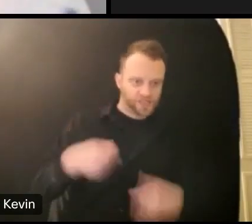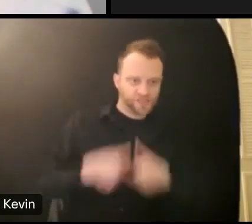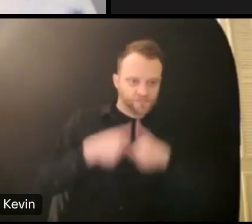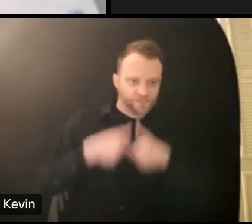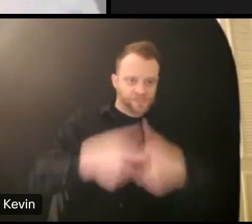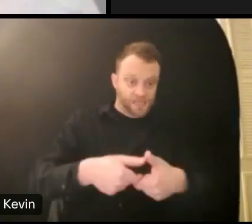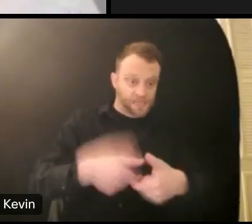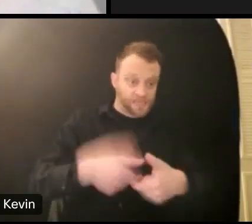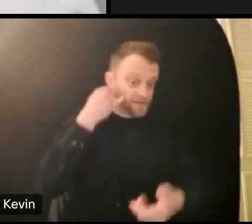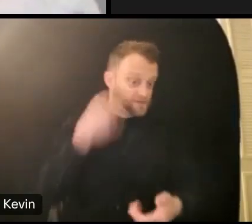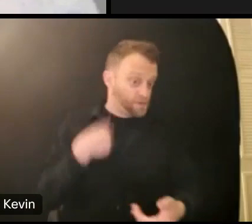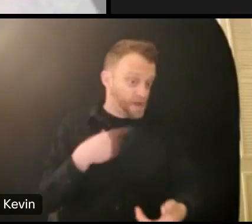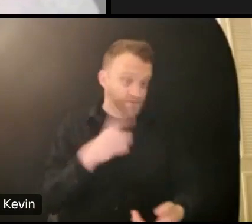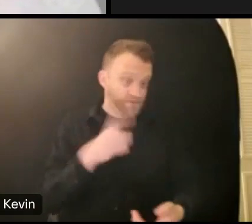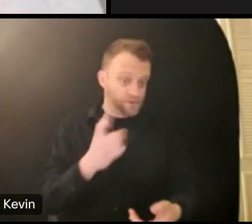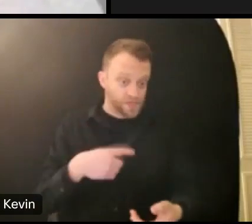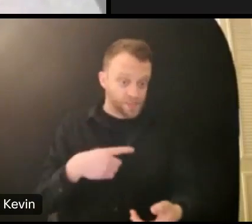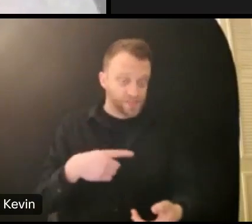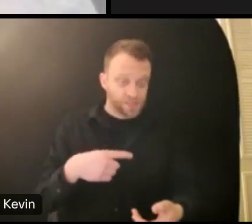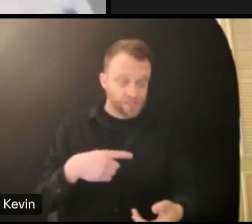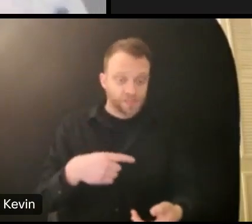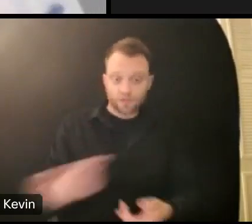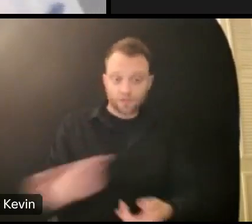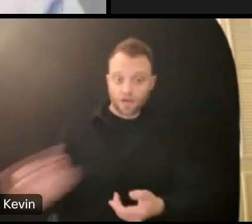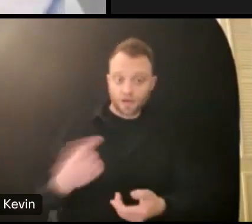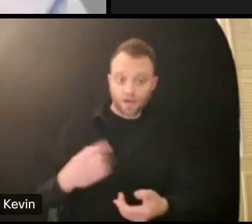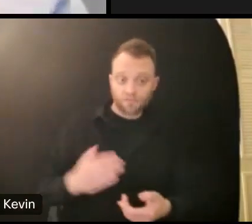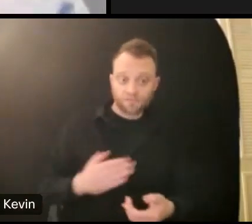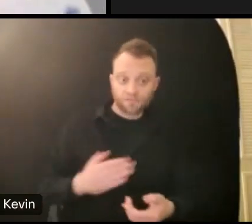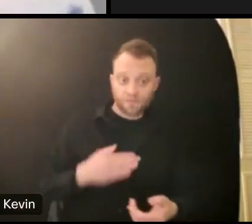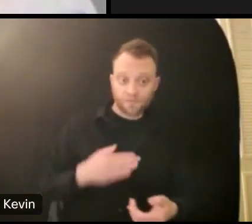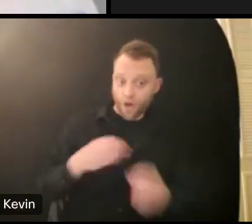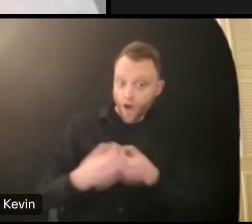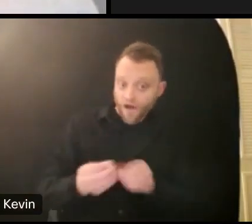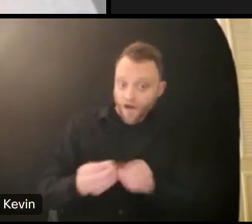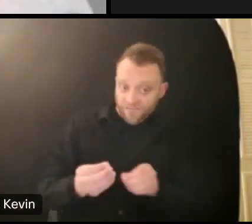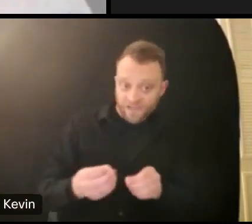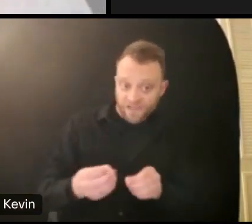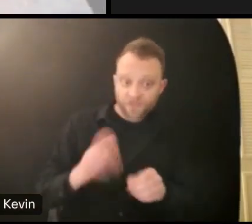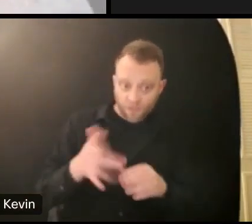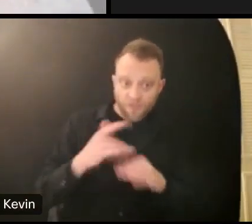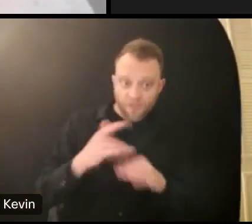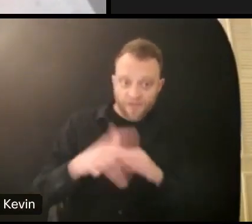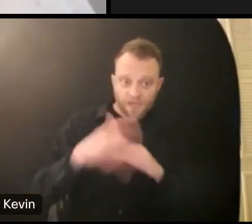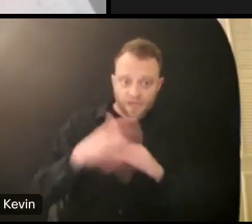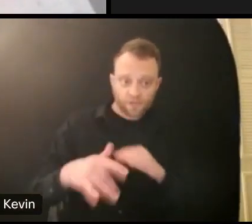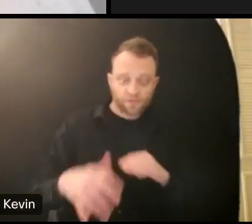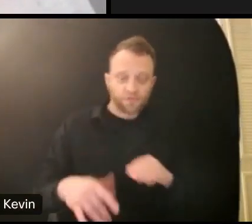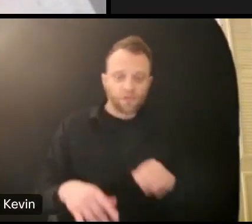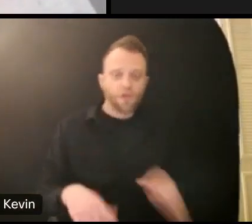(Williams) I'll be in the office tomorrow. (Fast) And I just want to add, Commissioner Crawford,